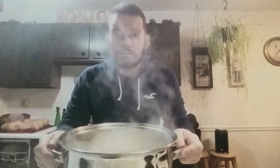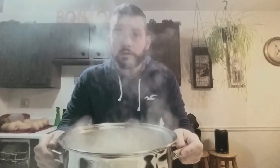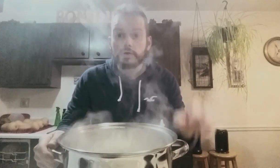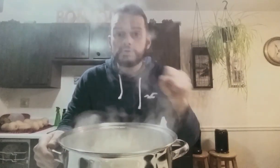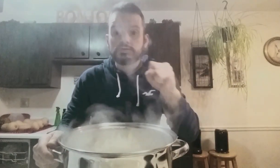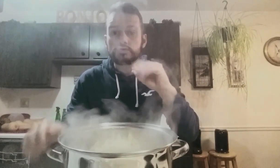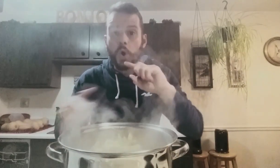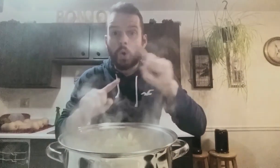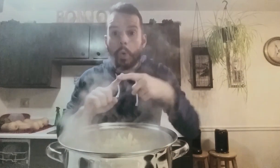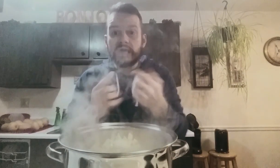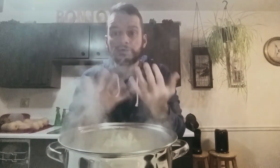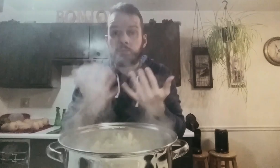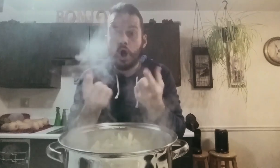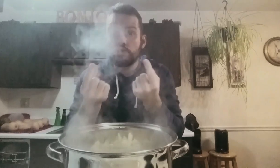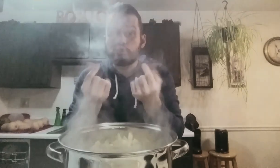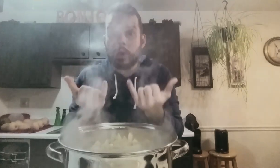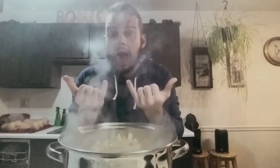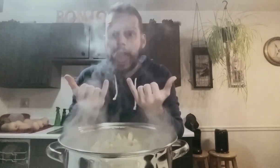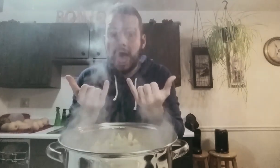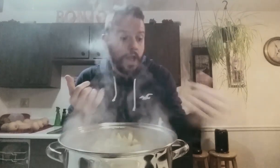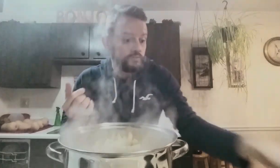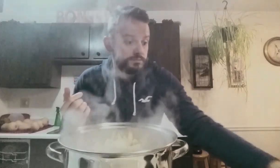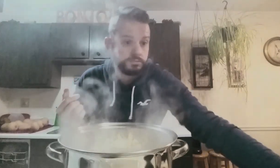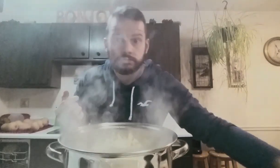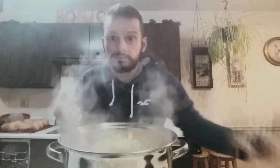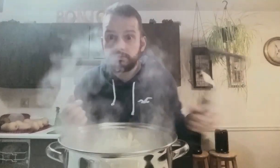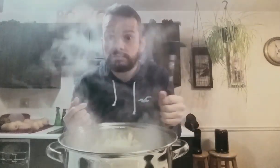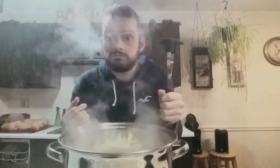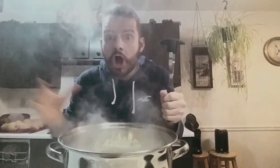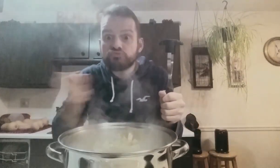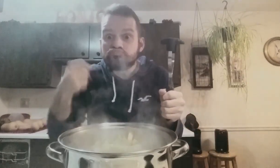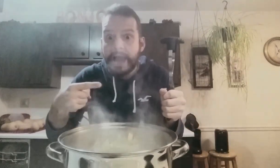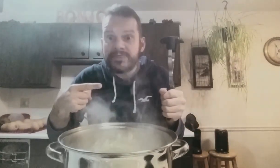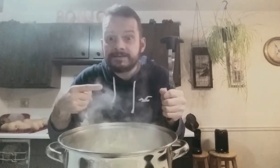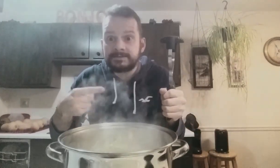What are you going to do now? Grab this!